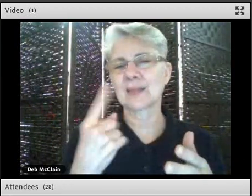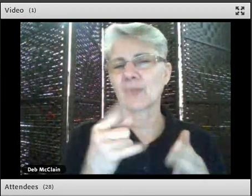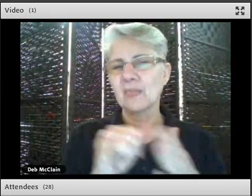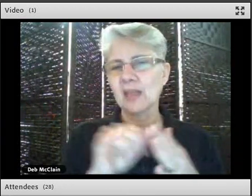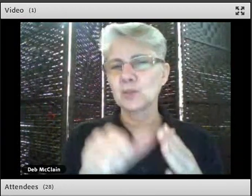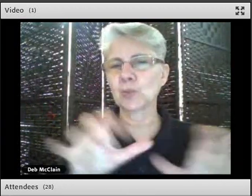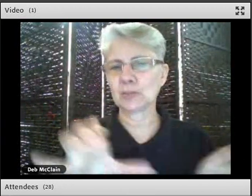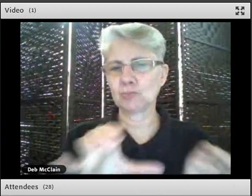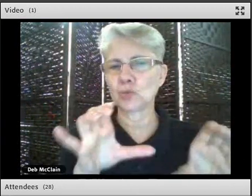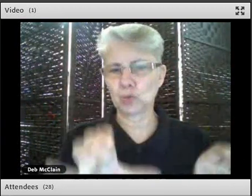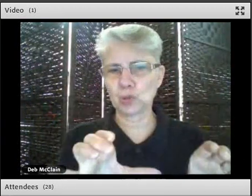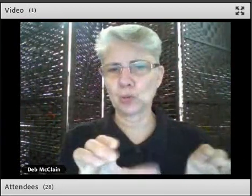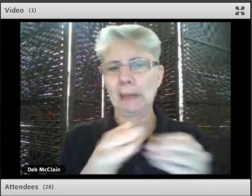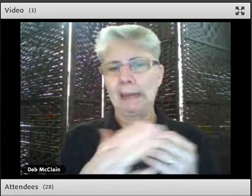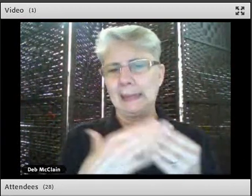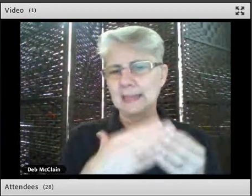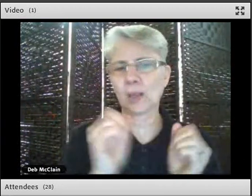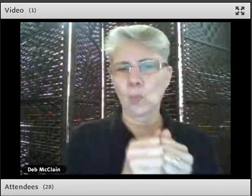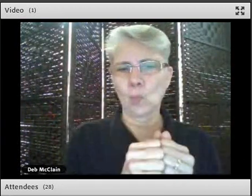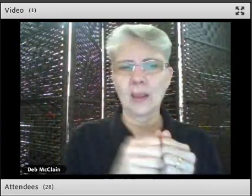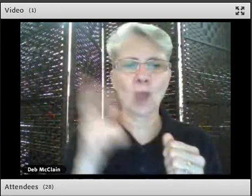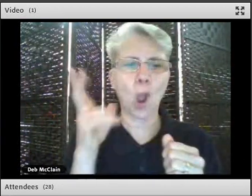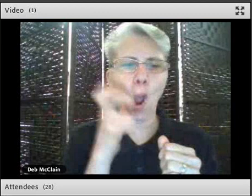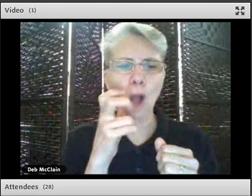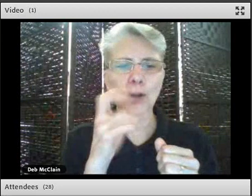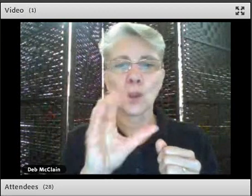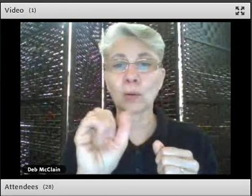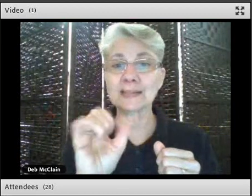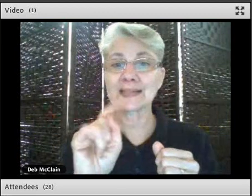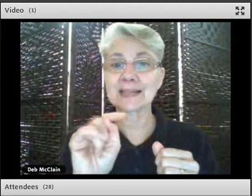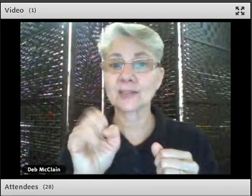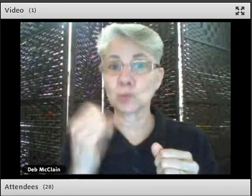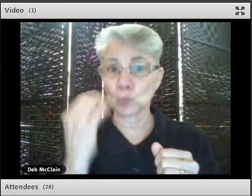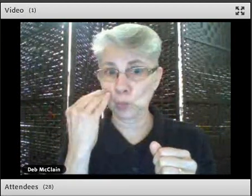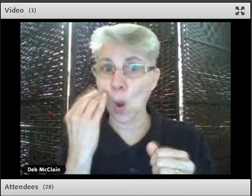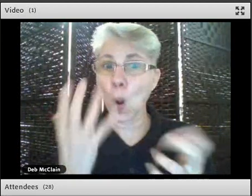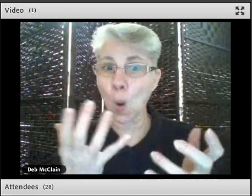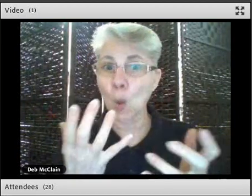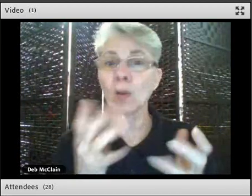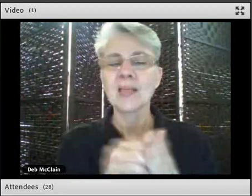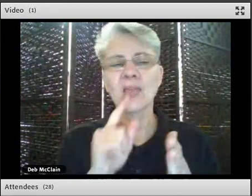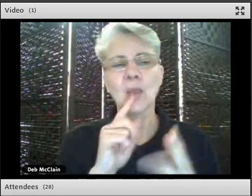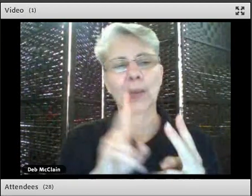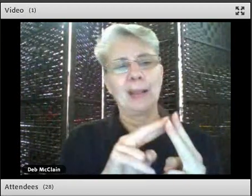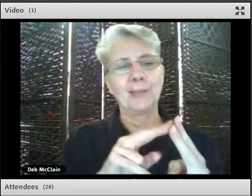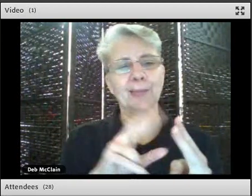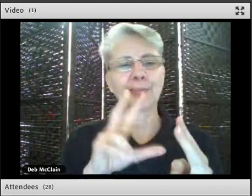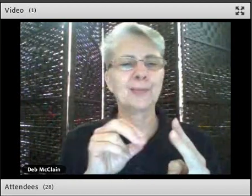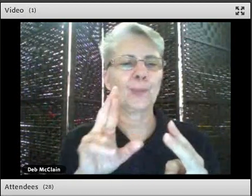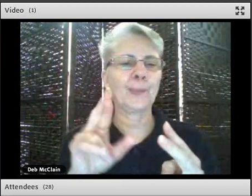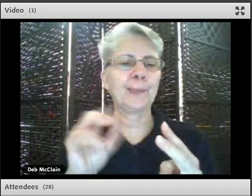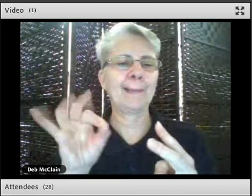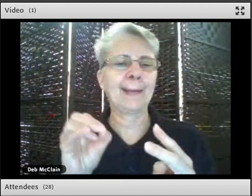30 or 90 minutes on a side, right? So that's something that you can usually approximate.